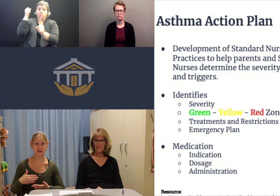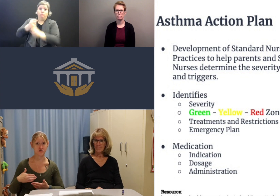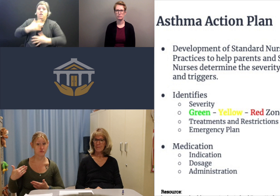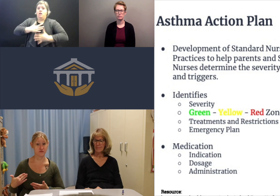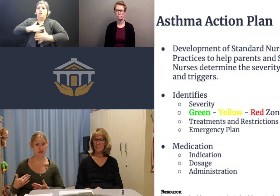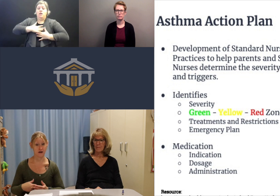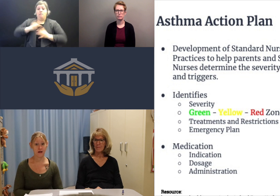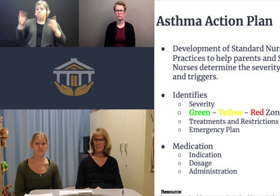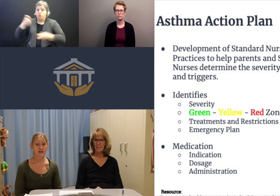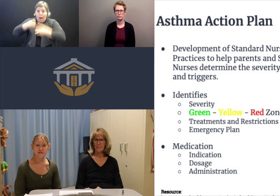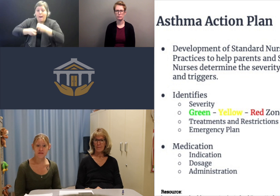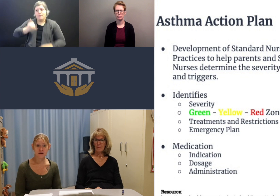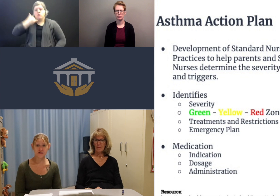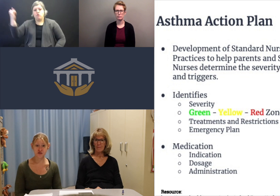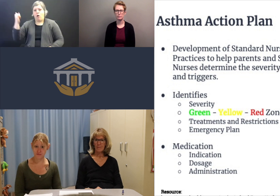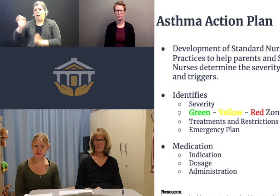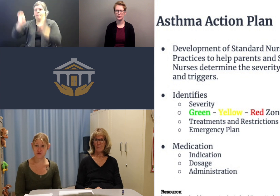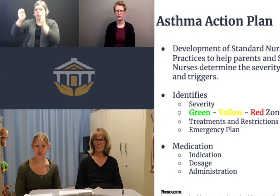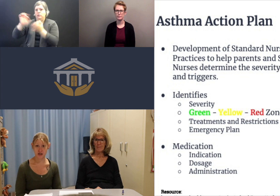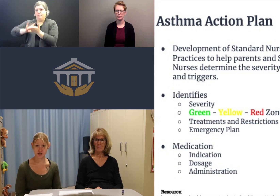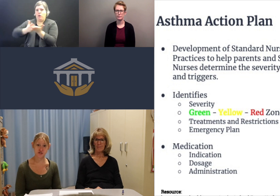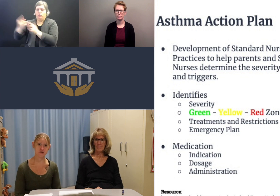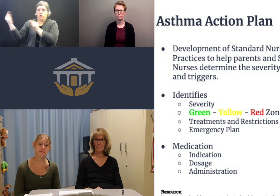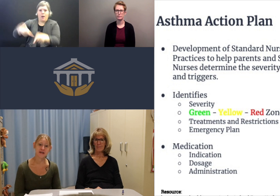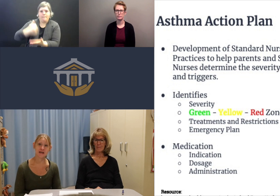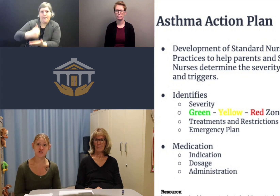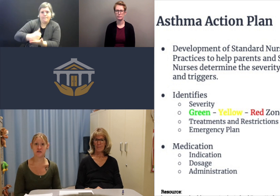is so severe. And then there's the treatments and restrictions. You know, the medications